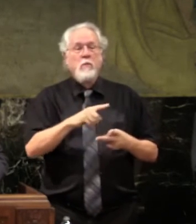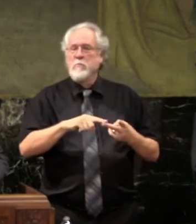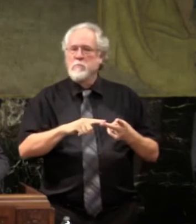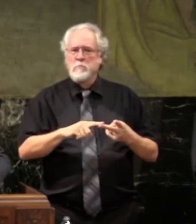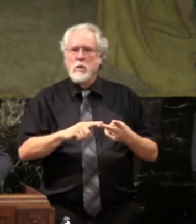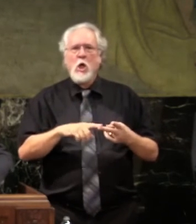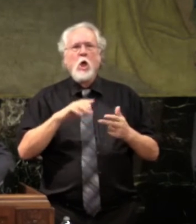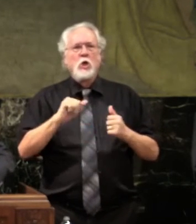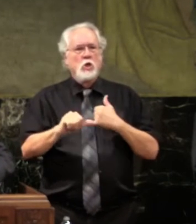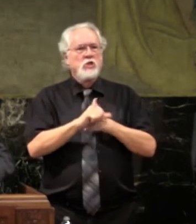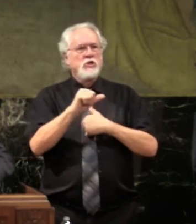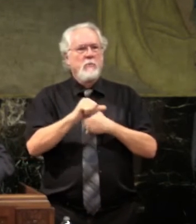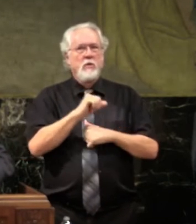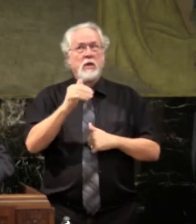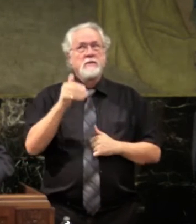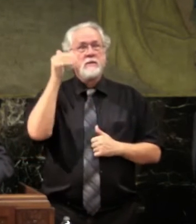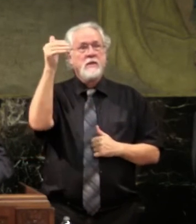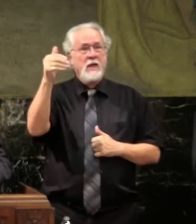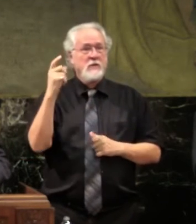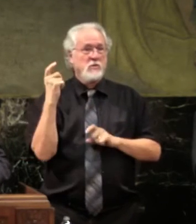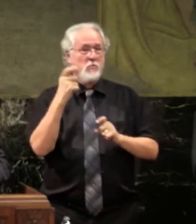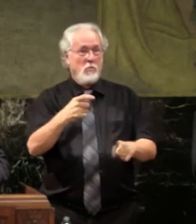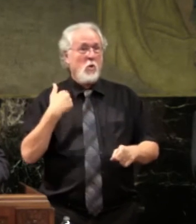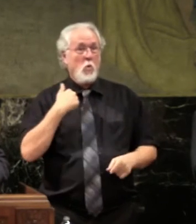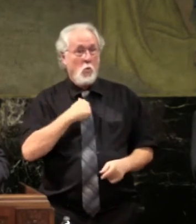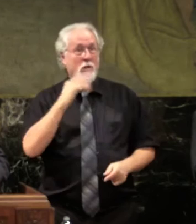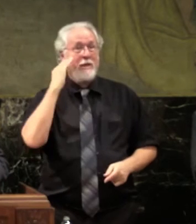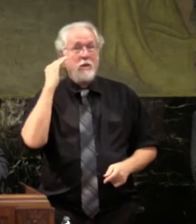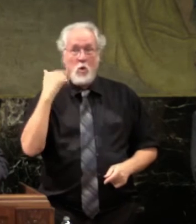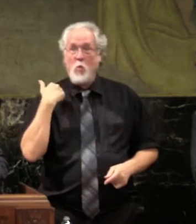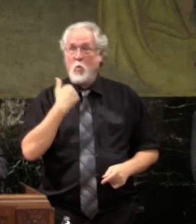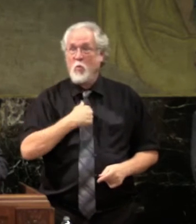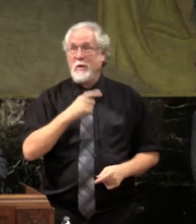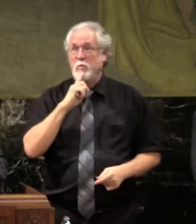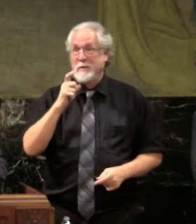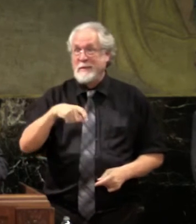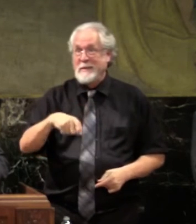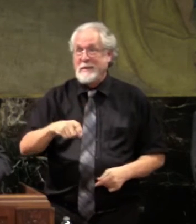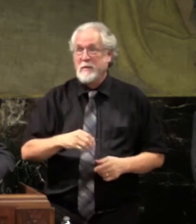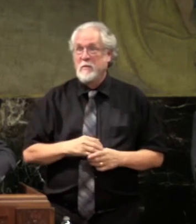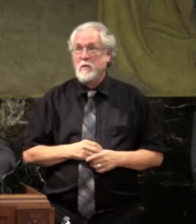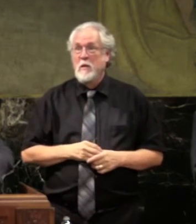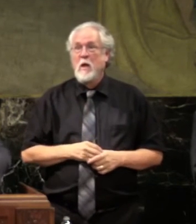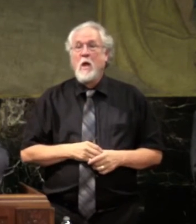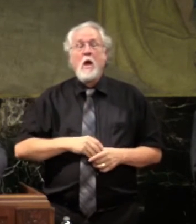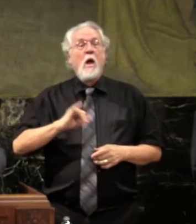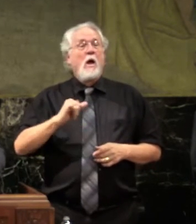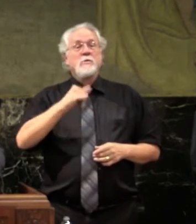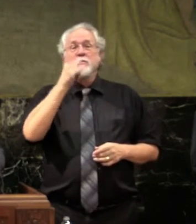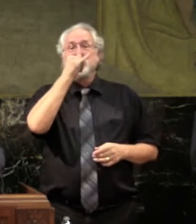jeopardize the next appropriation that we know we desperately need it's all so ridiculous and unhelpful to